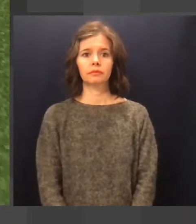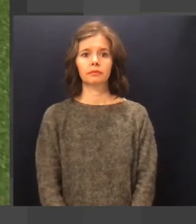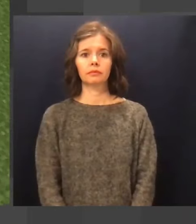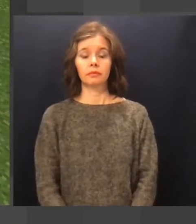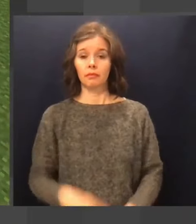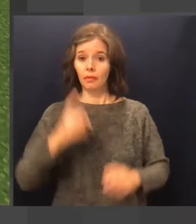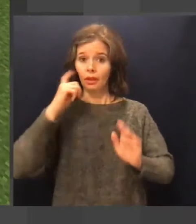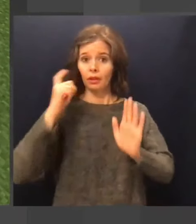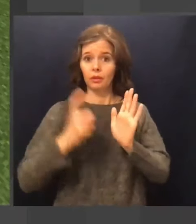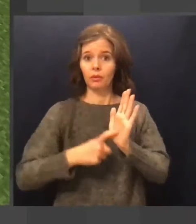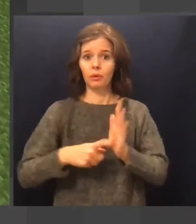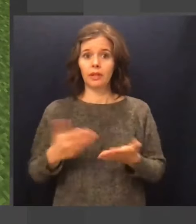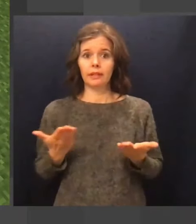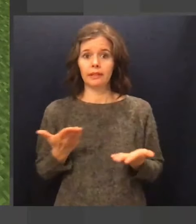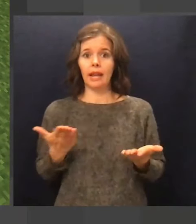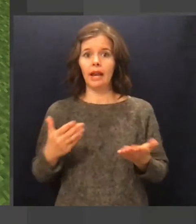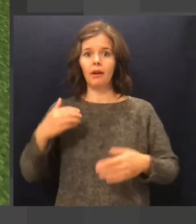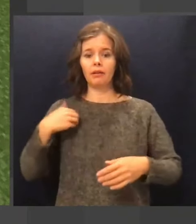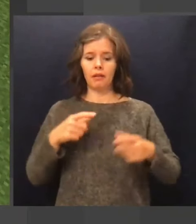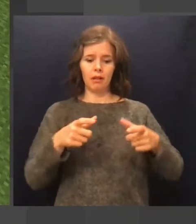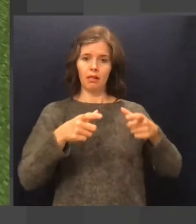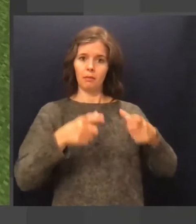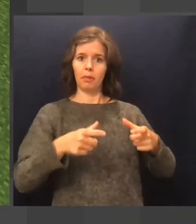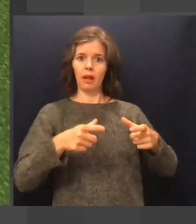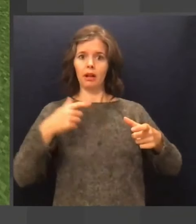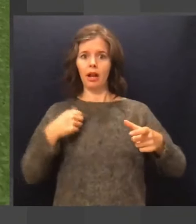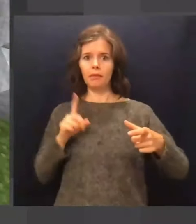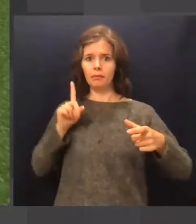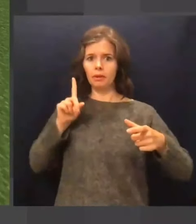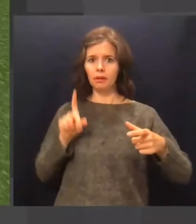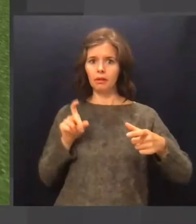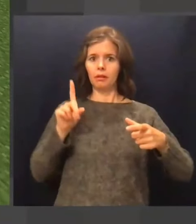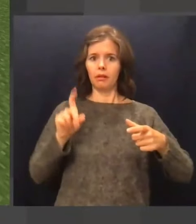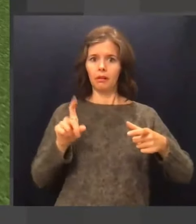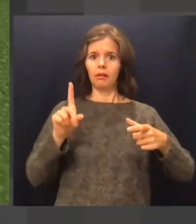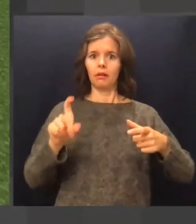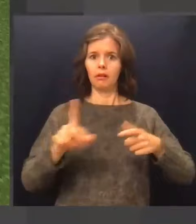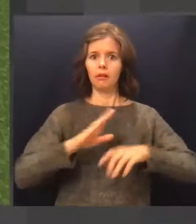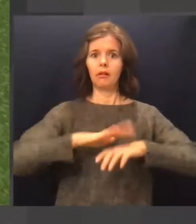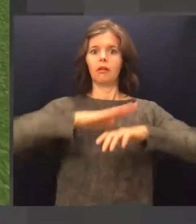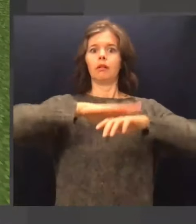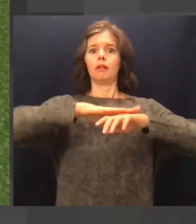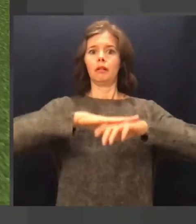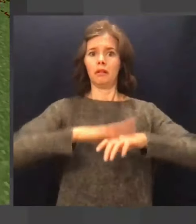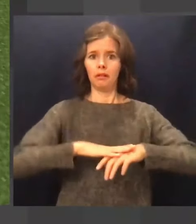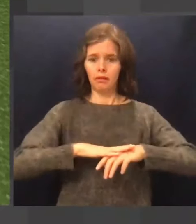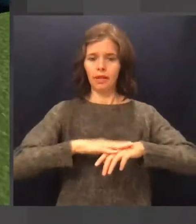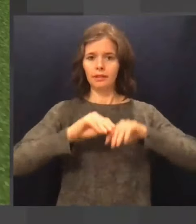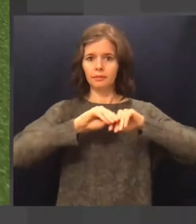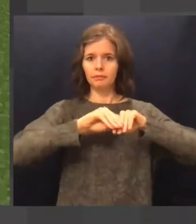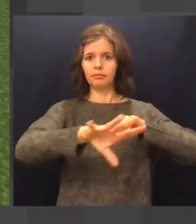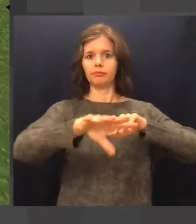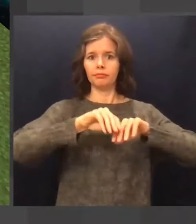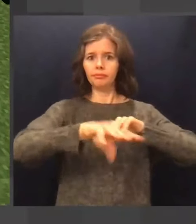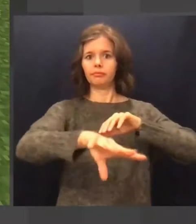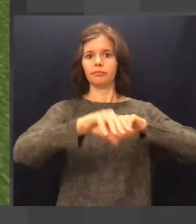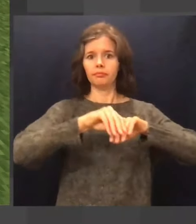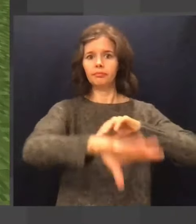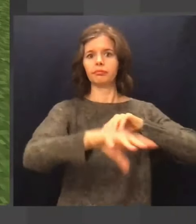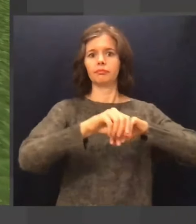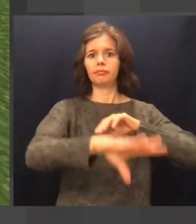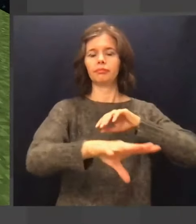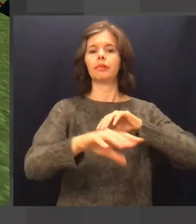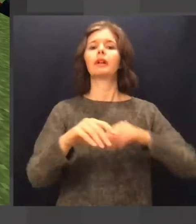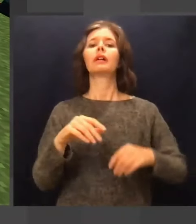AND AS YOU CAN SEE HERE THE